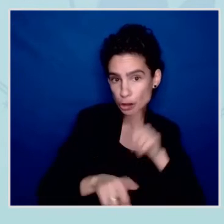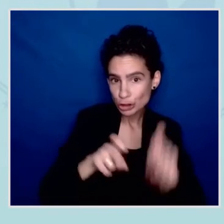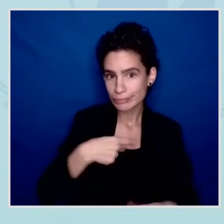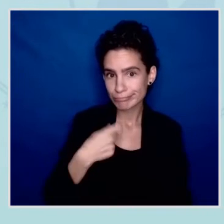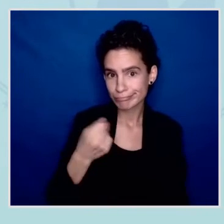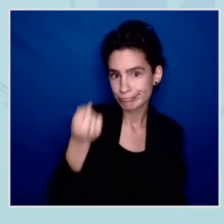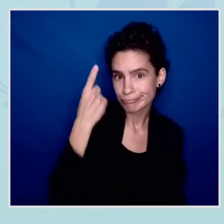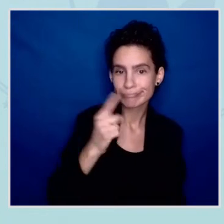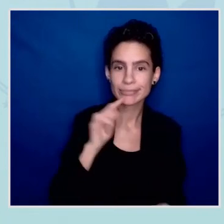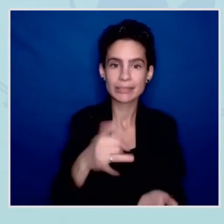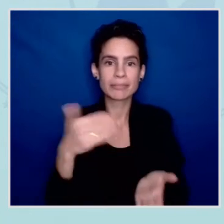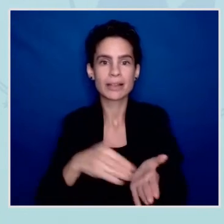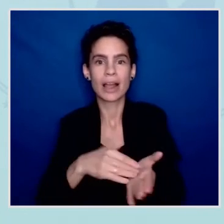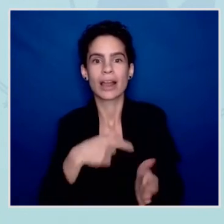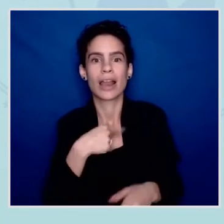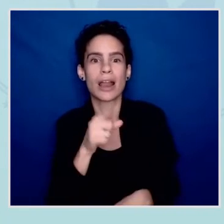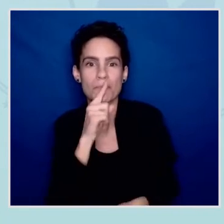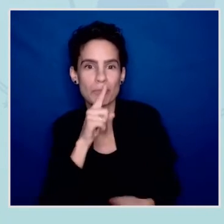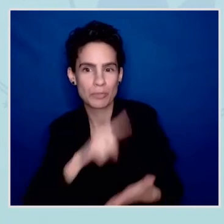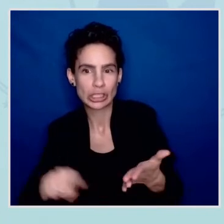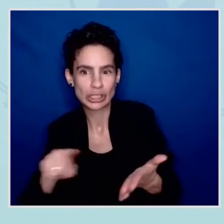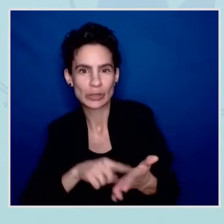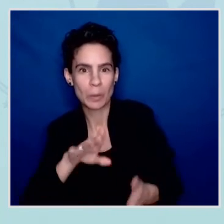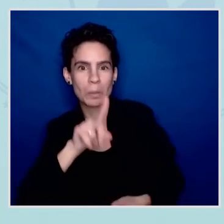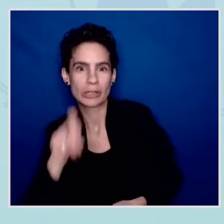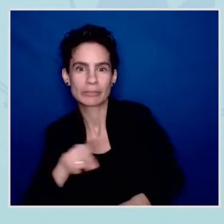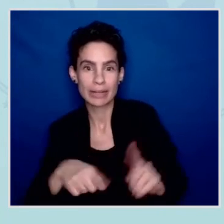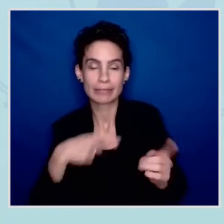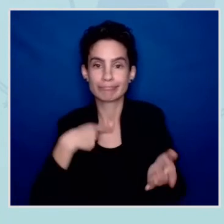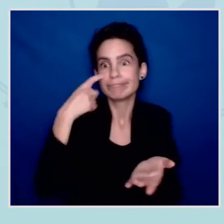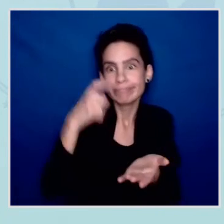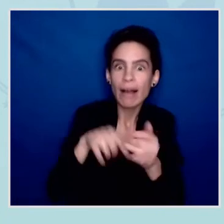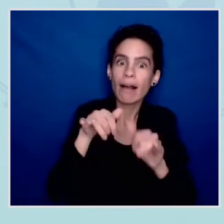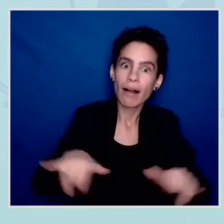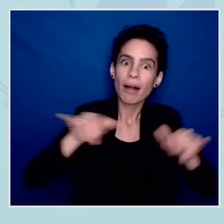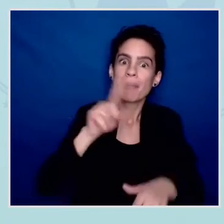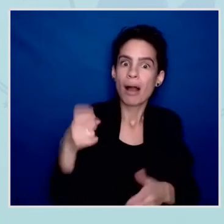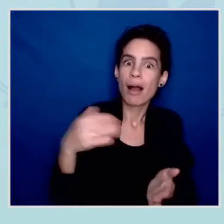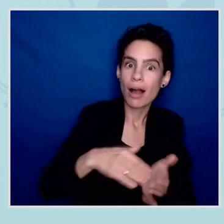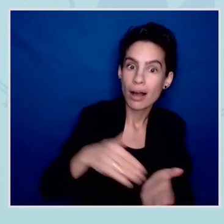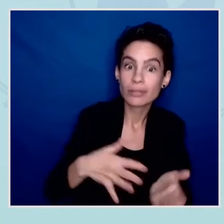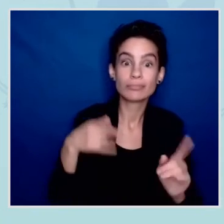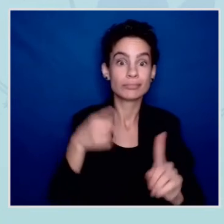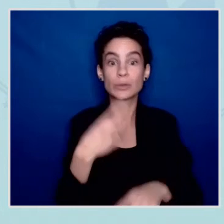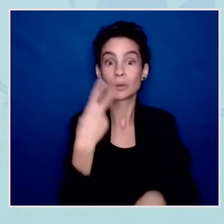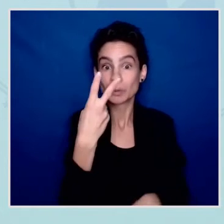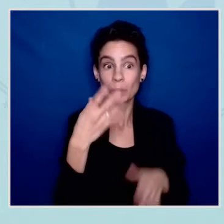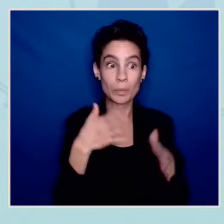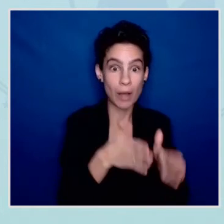I THINK THAT, YOU HAVE HEARD ME SAY THIS BEFORE, AND I APOLOGIZE FOR REPEATING MYSELF, BUT UNDERSTAND WHAT THE